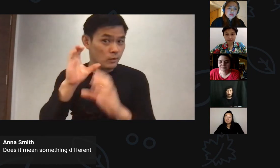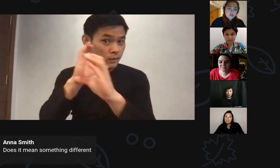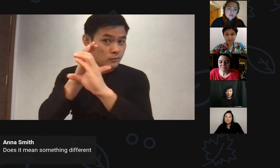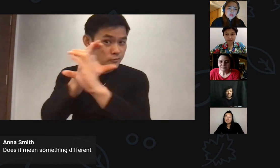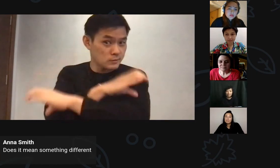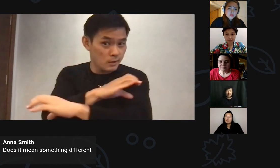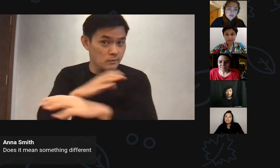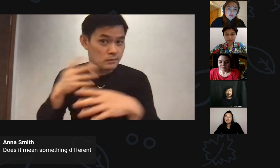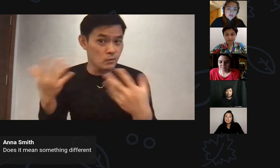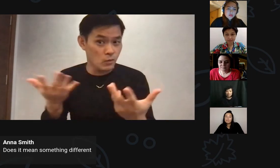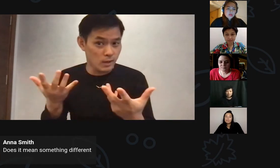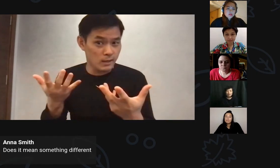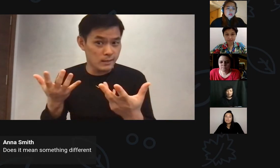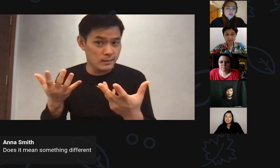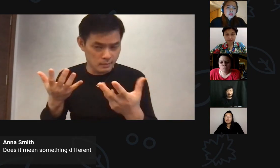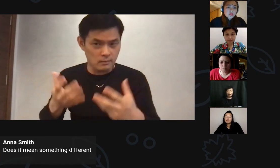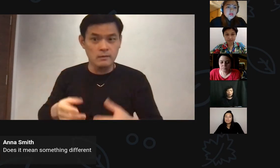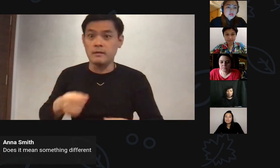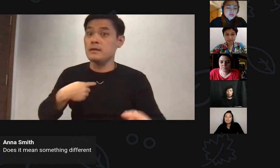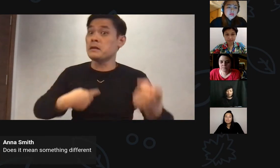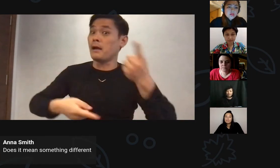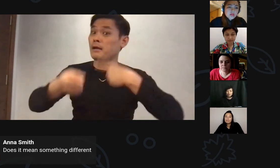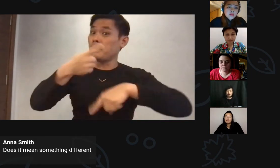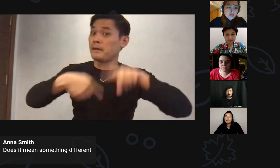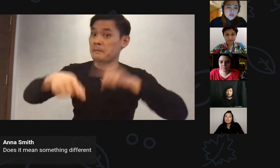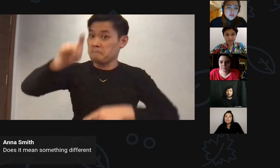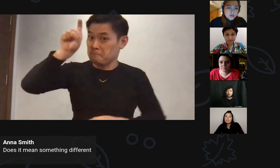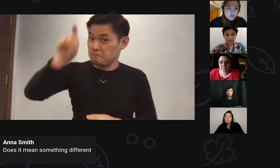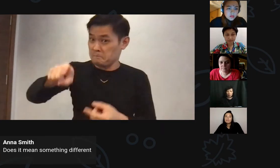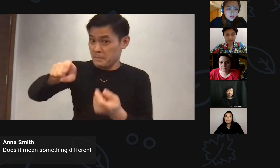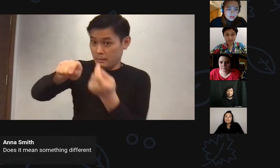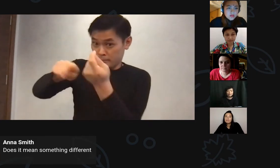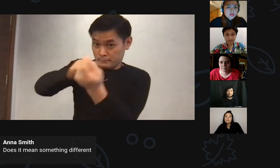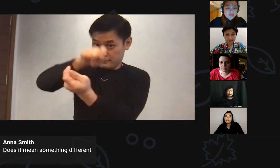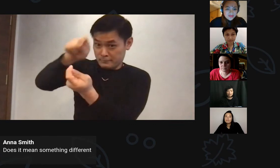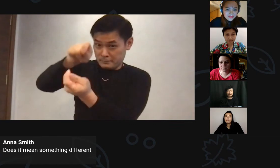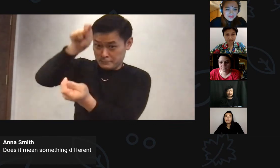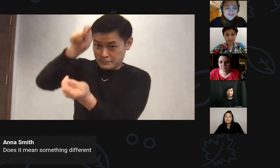However, one of the challenges was,